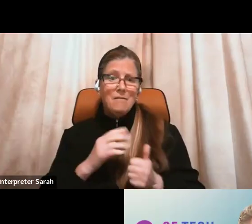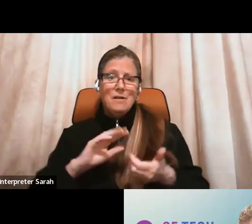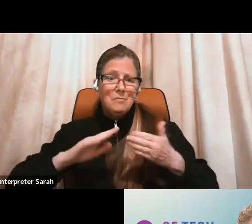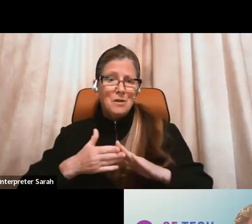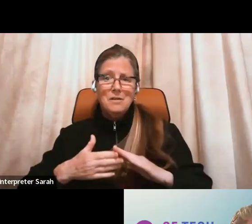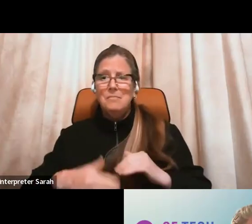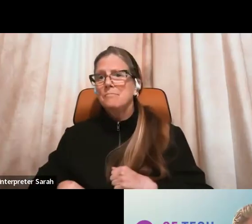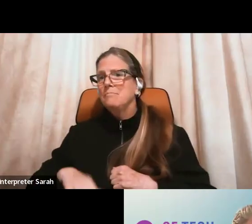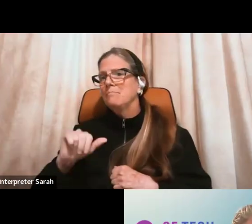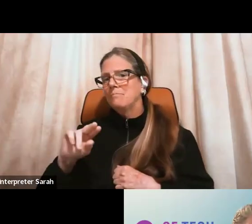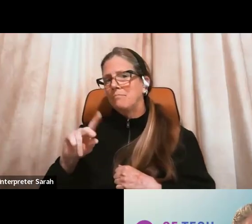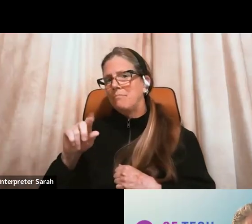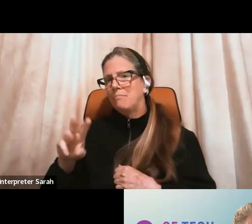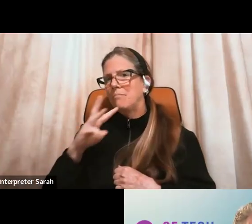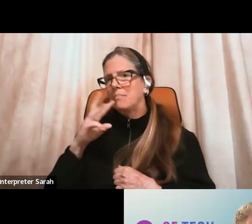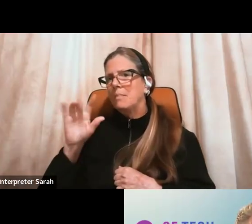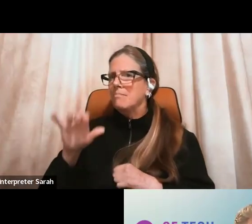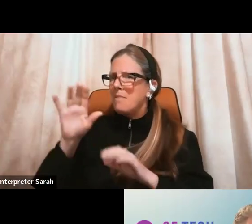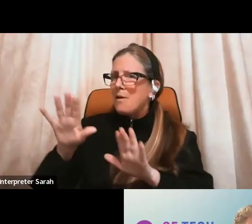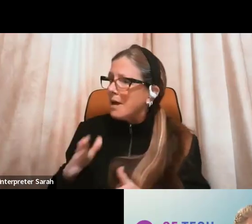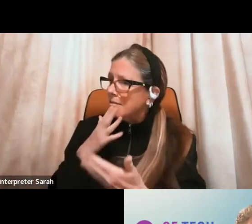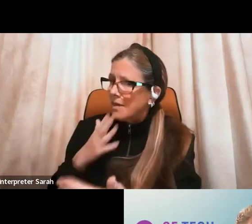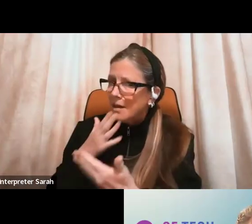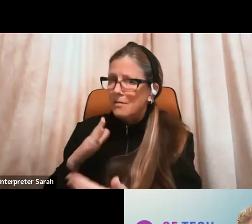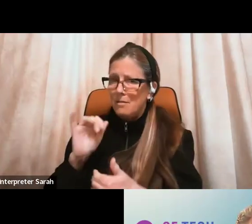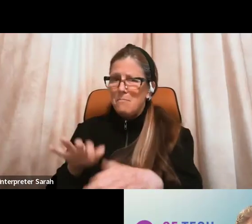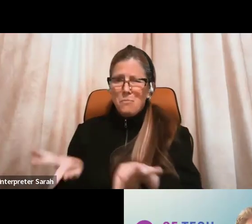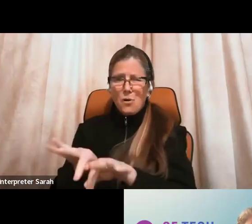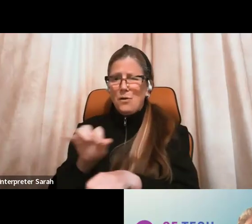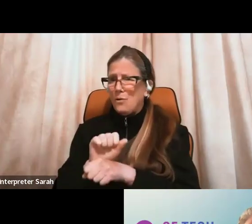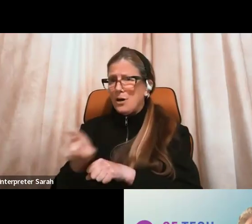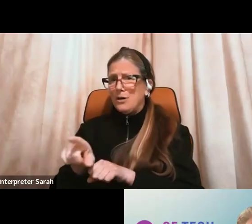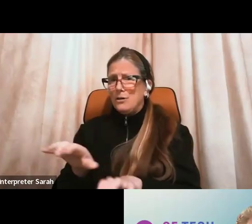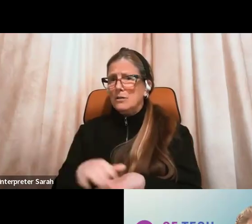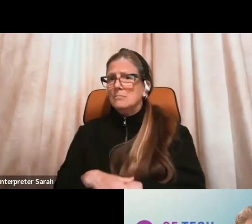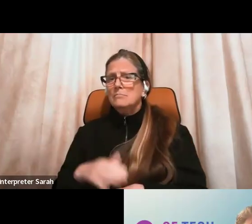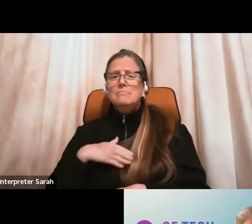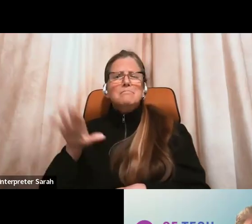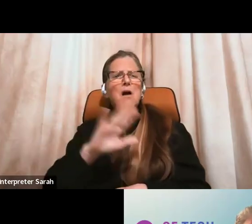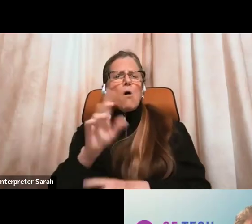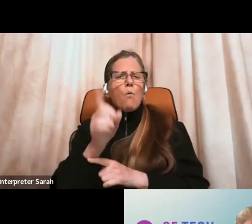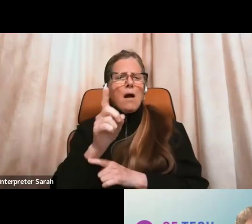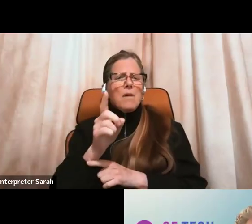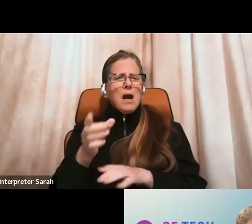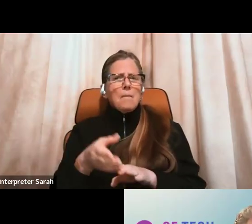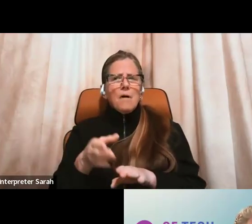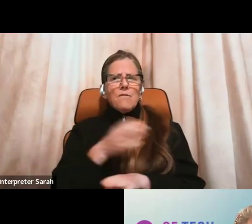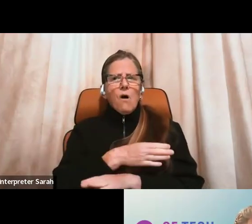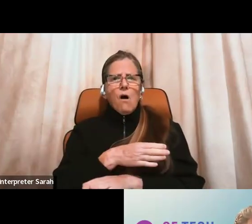That's great. Okay, well, thank you, thank you, Ryan, for that important work that you're doing that. And we have about a minute just before getting to a Q&A session,